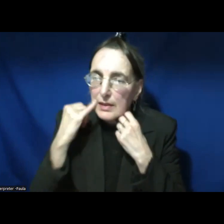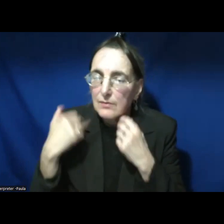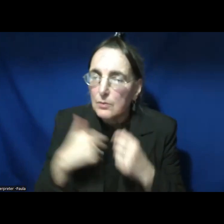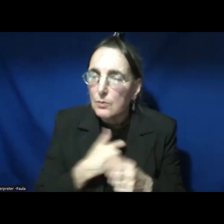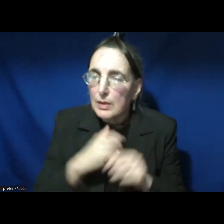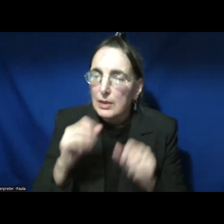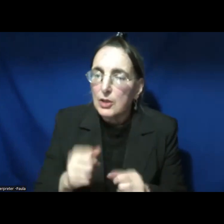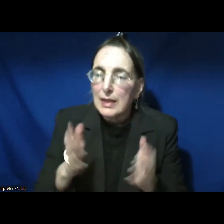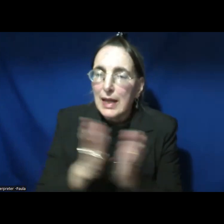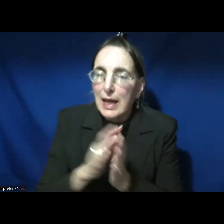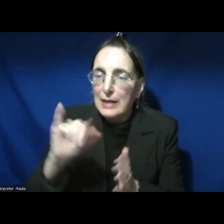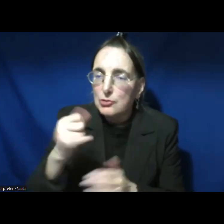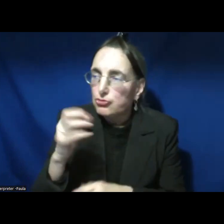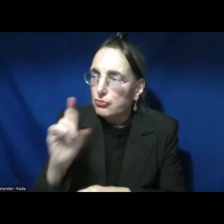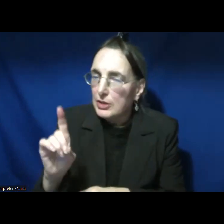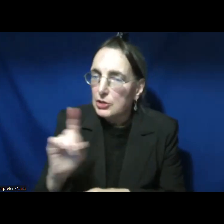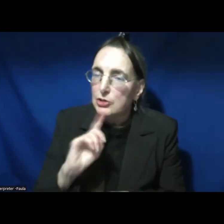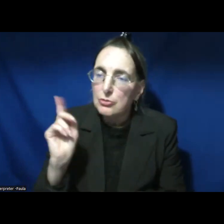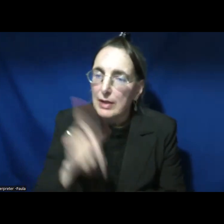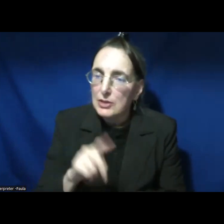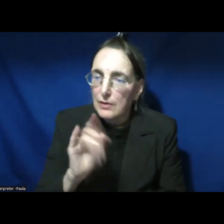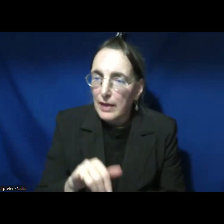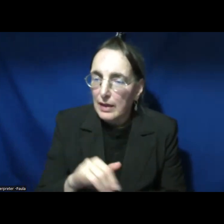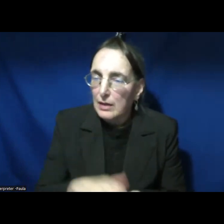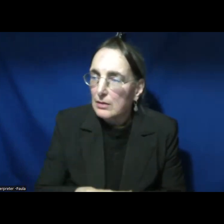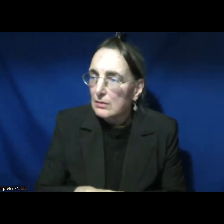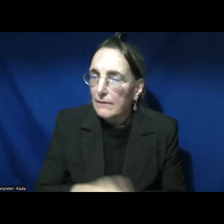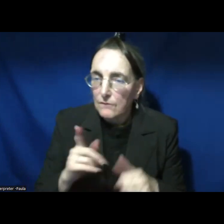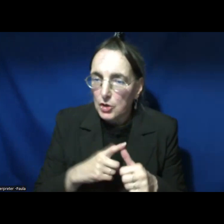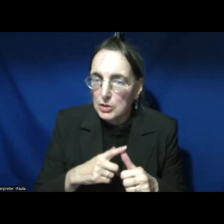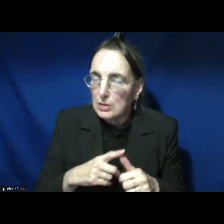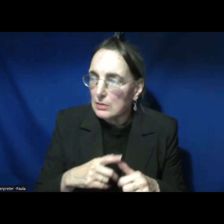at that? RYAN ELZA: Richard? RICHARD CHO: I can try.